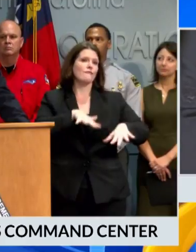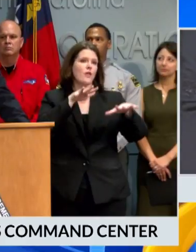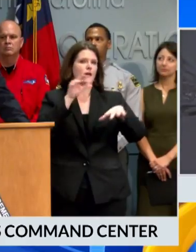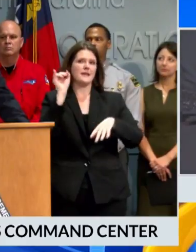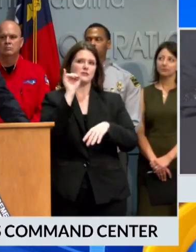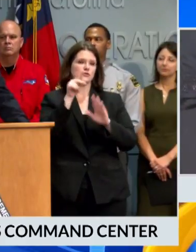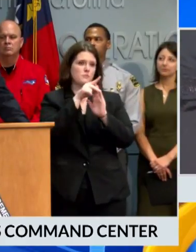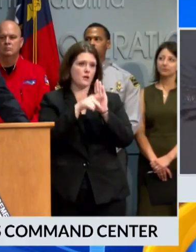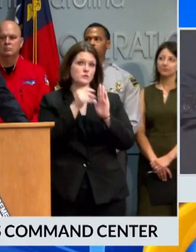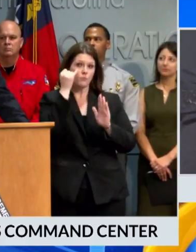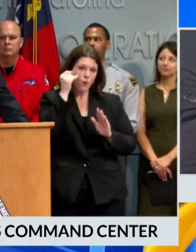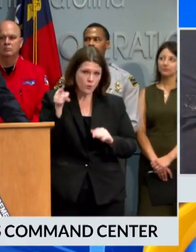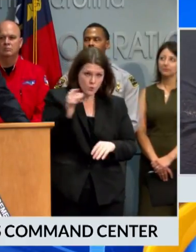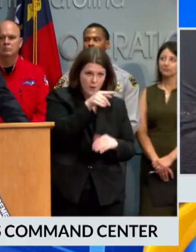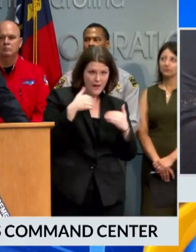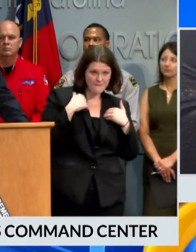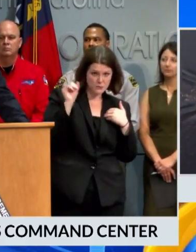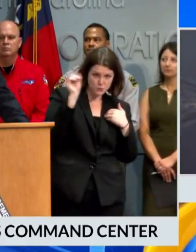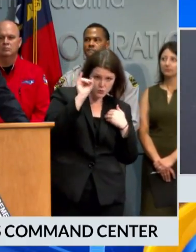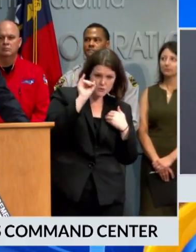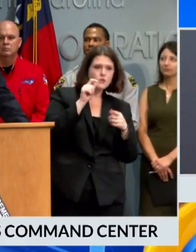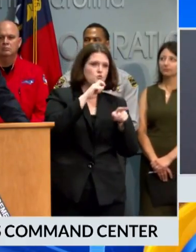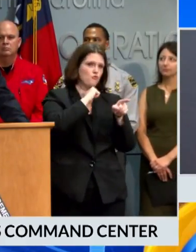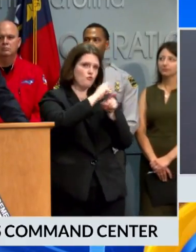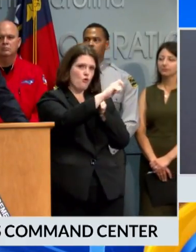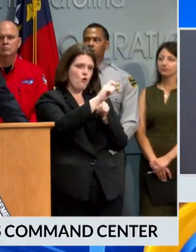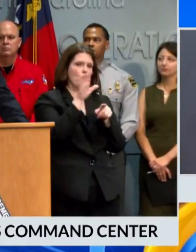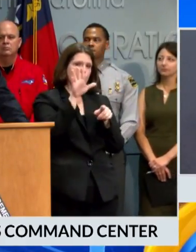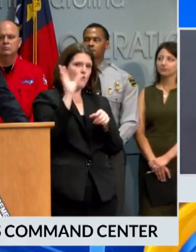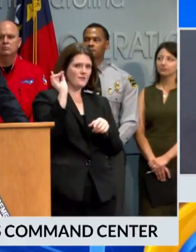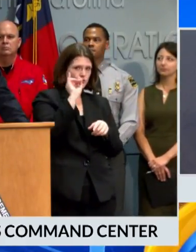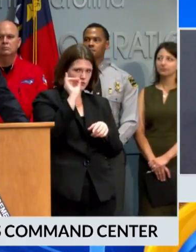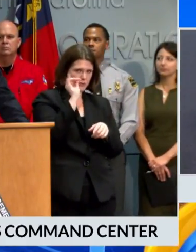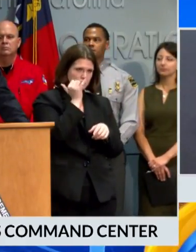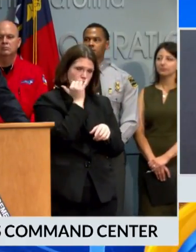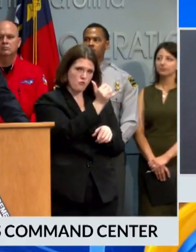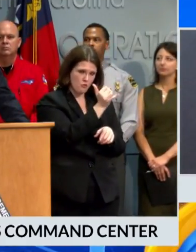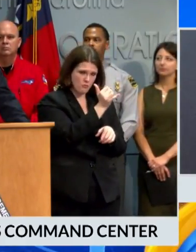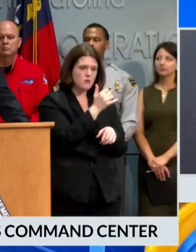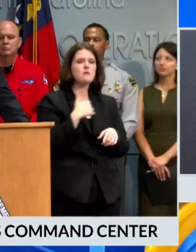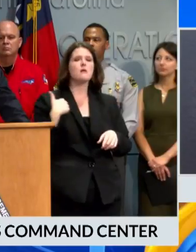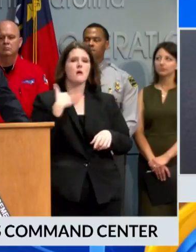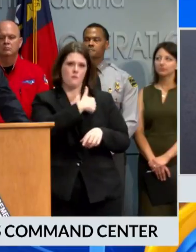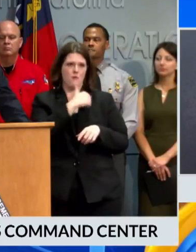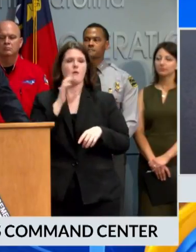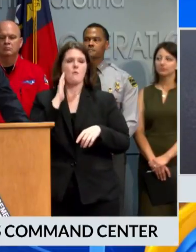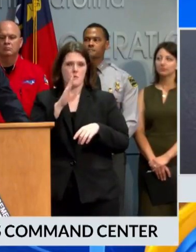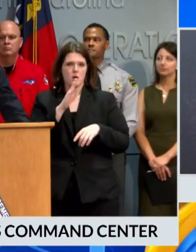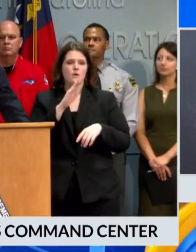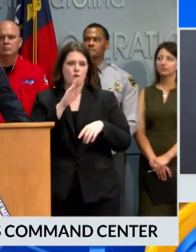PEOPLE REGISTER FOR ASSISTANCE. SO THAT WE CAN KICKSTART RECOVERY. THE OTHER MAJOR PROGRAM IS THAT NATIONAL FLOOD INSURANCE